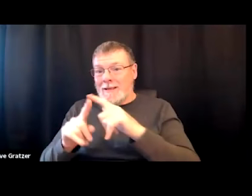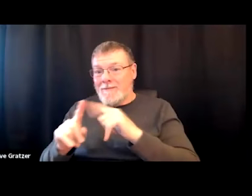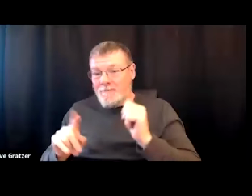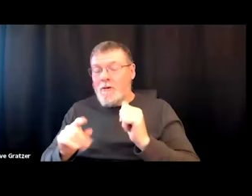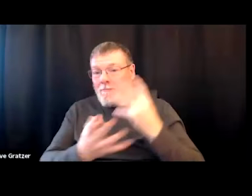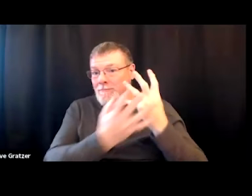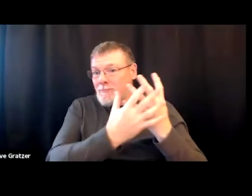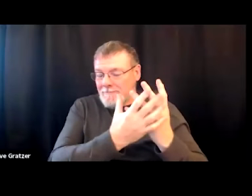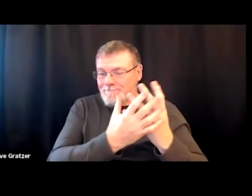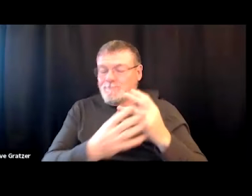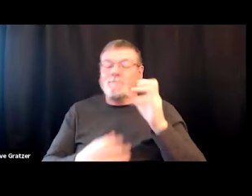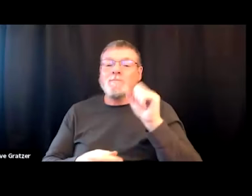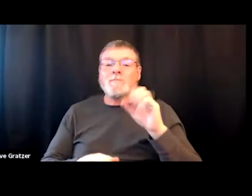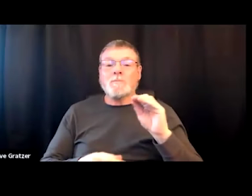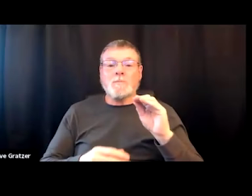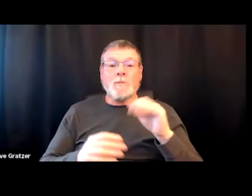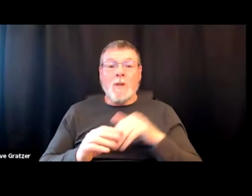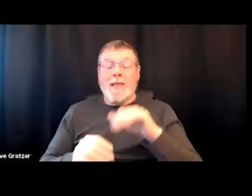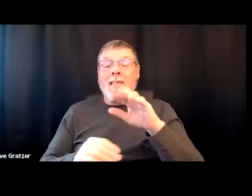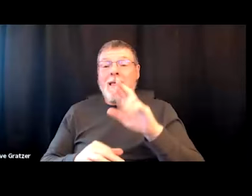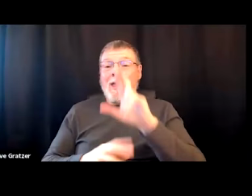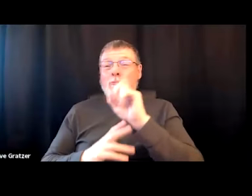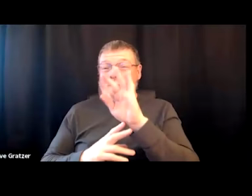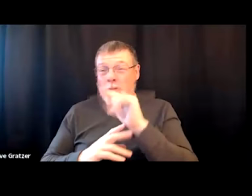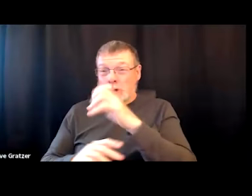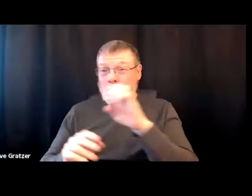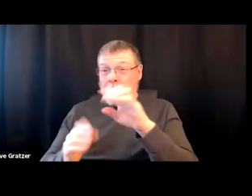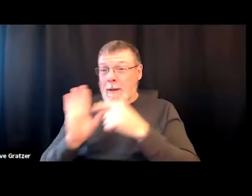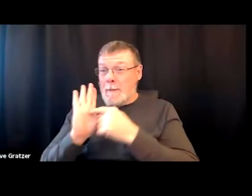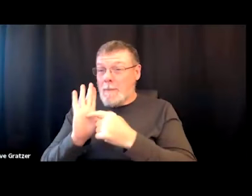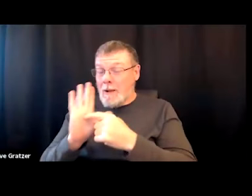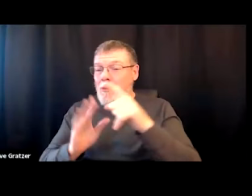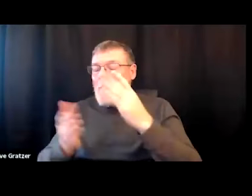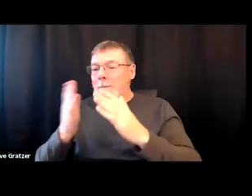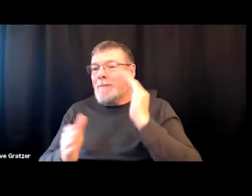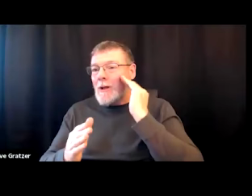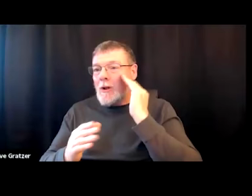So in the Risk-Need-Responsivity Model, you might be familiar with the term responsivity,